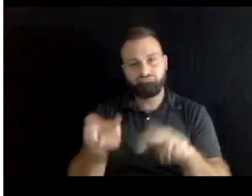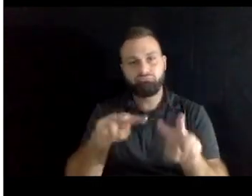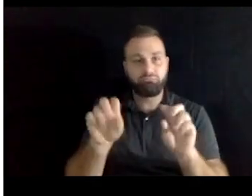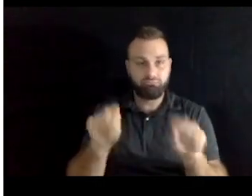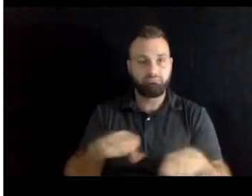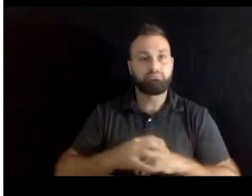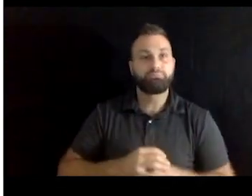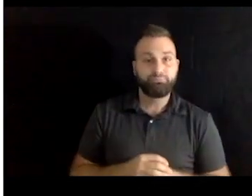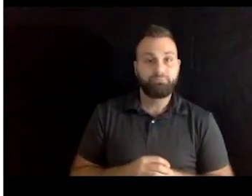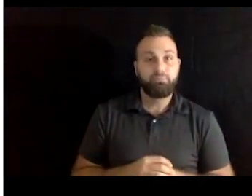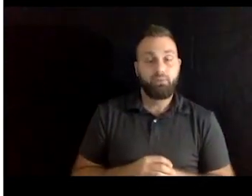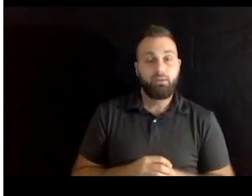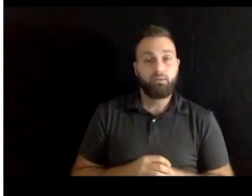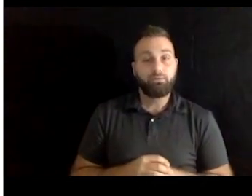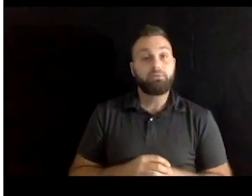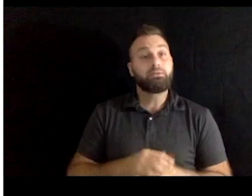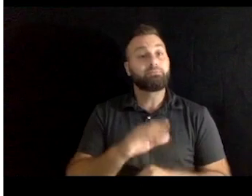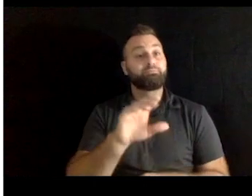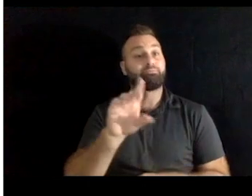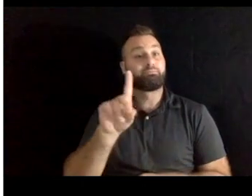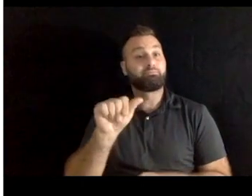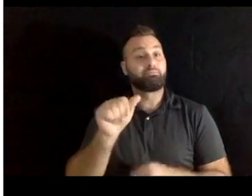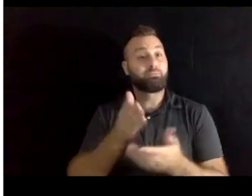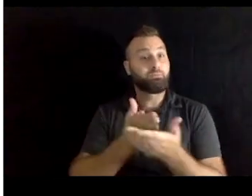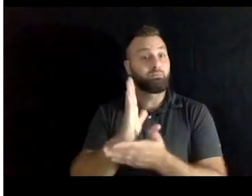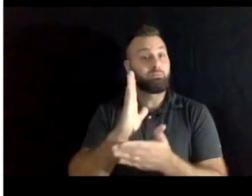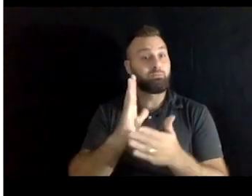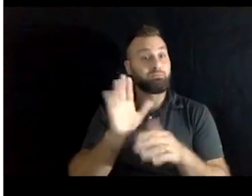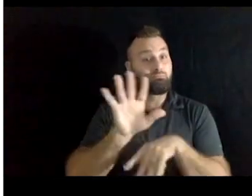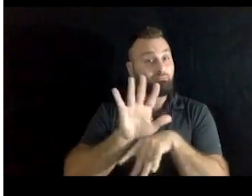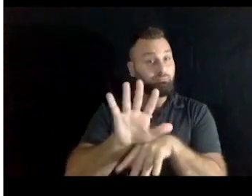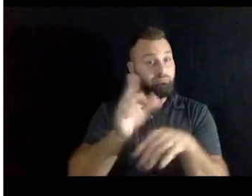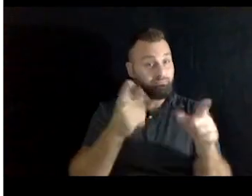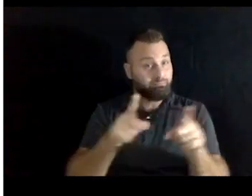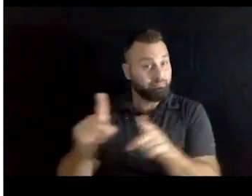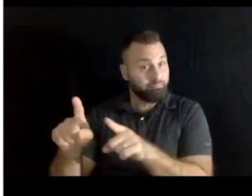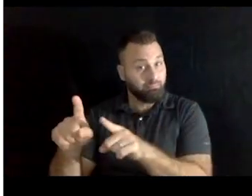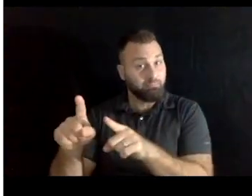the disability rights movement, there is still a need to find strategies for promoting employment